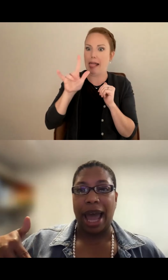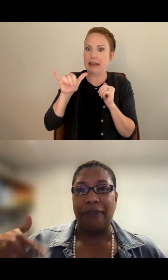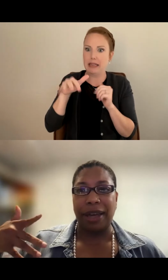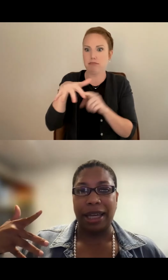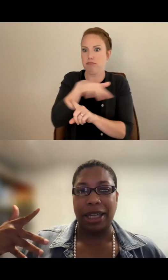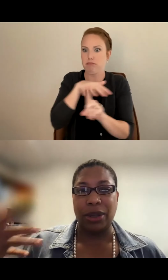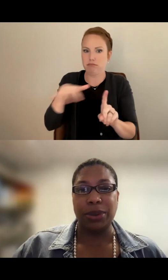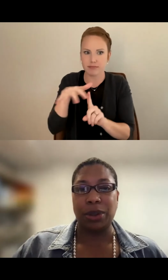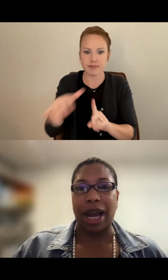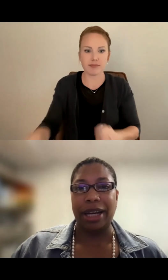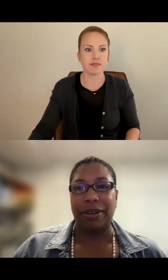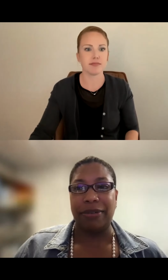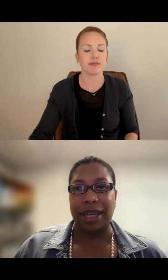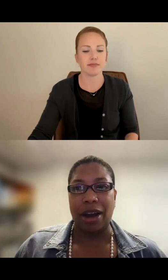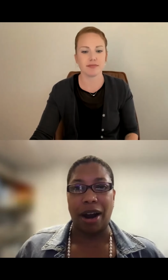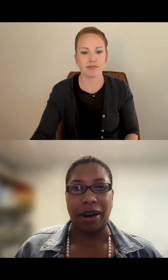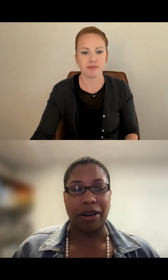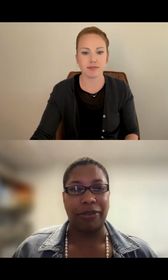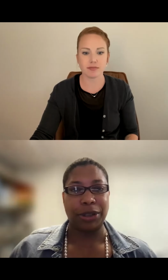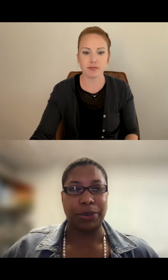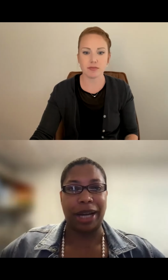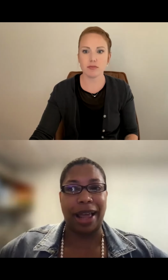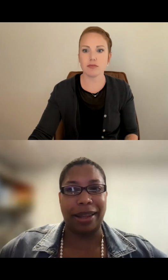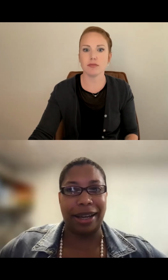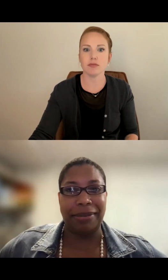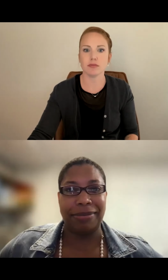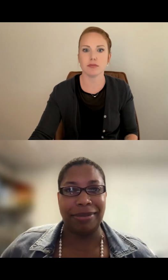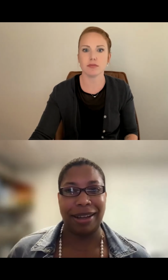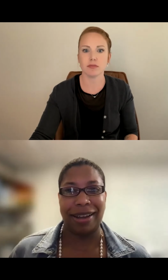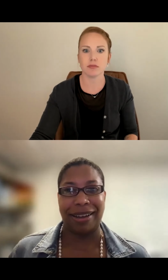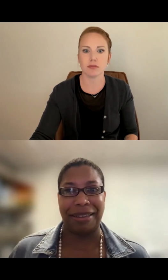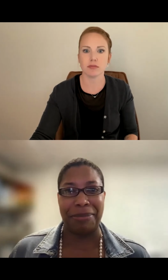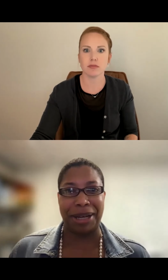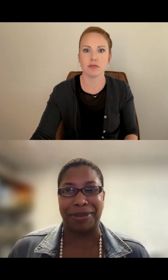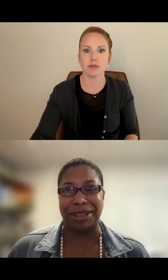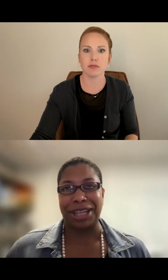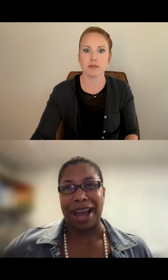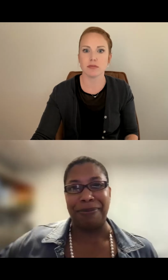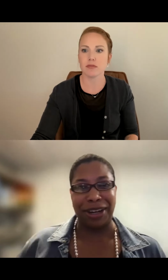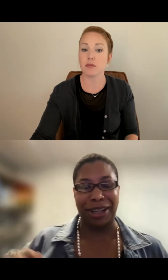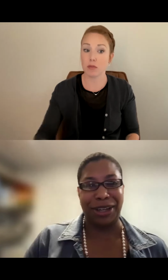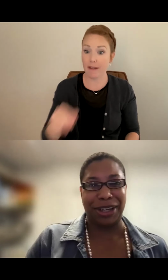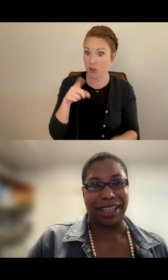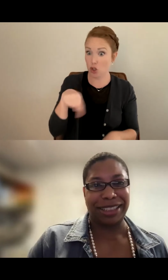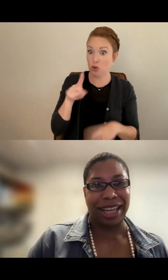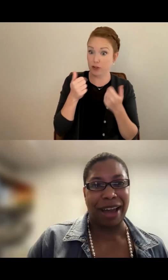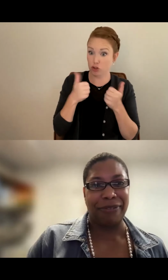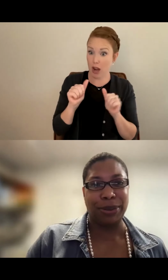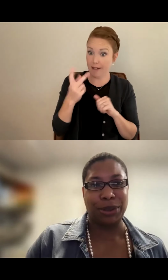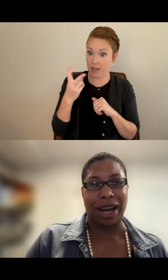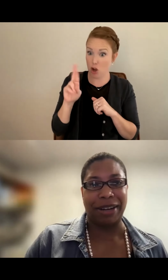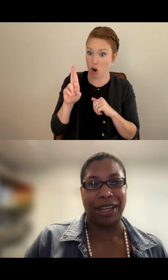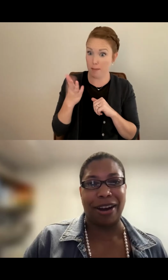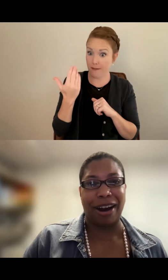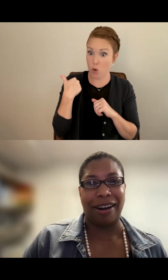Have you tried VR or virtual reality? Let me know in the chat. I'm very curious. Have you tried VR?